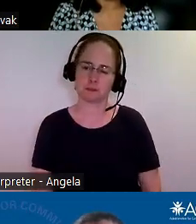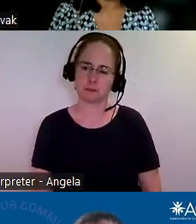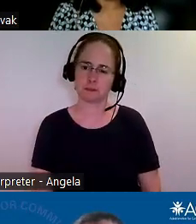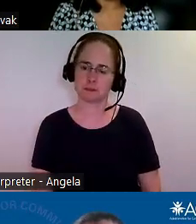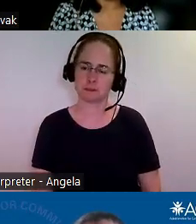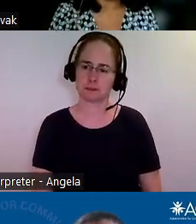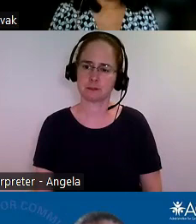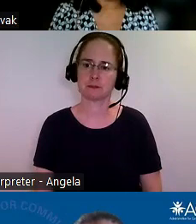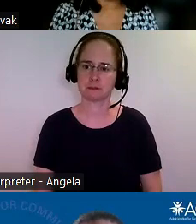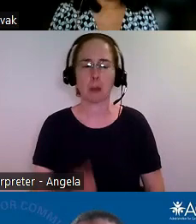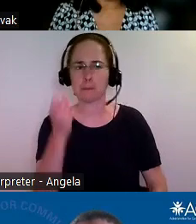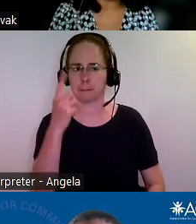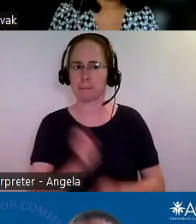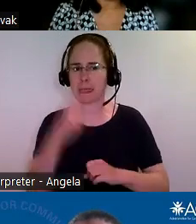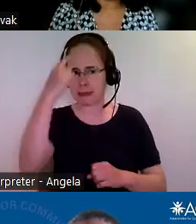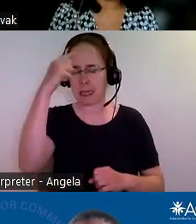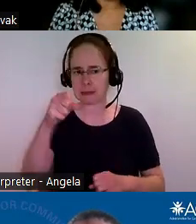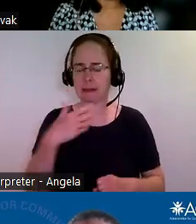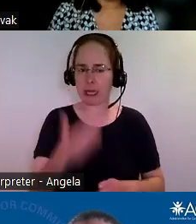(Anjali Forber-Pratt) Yeah, that makes a lot of sense. Thank you.